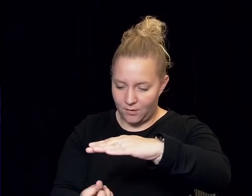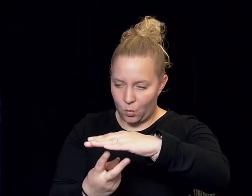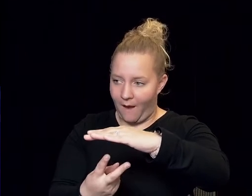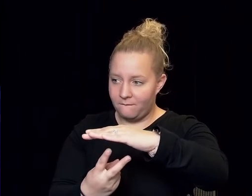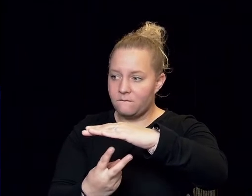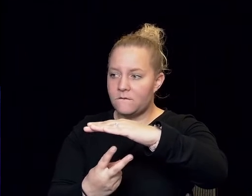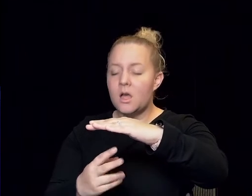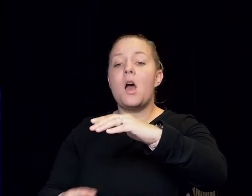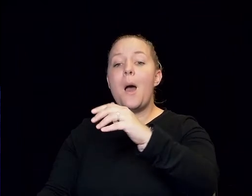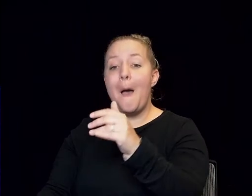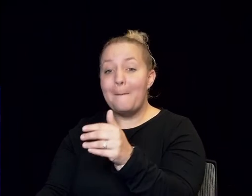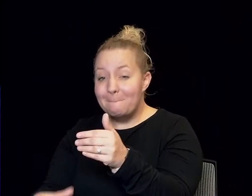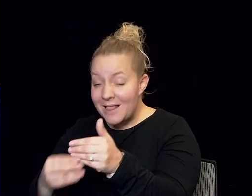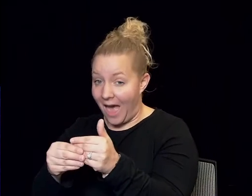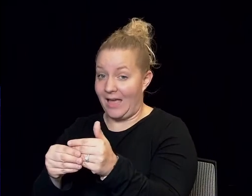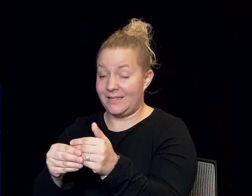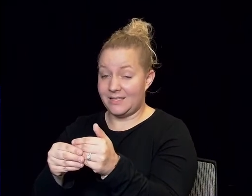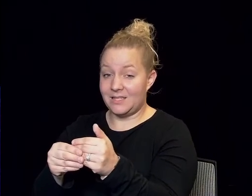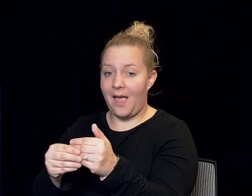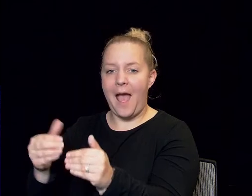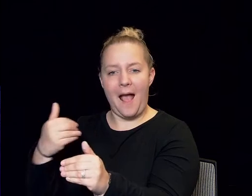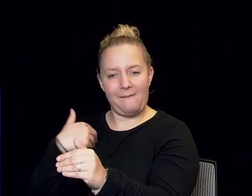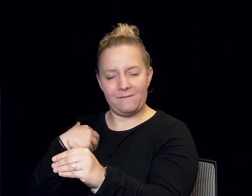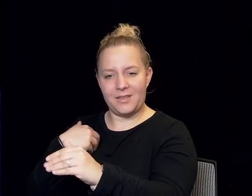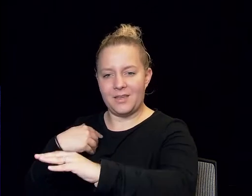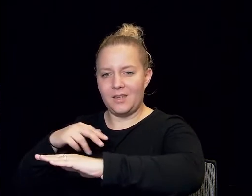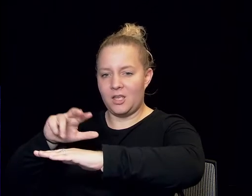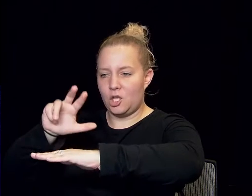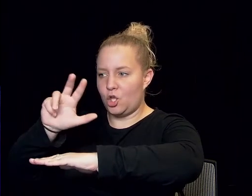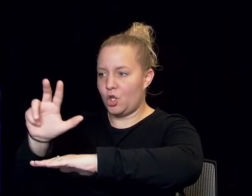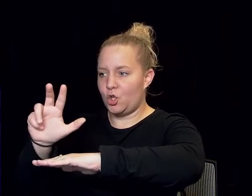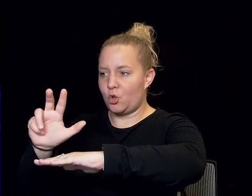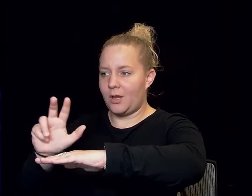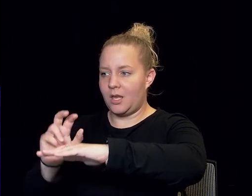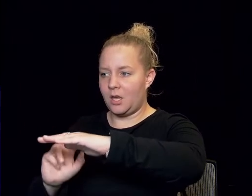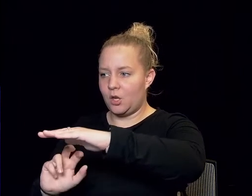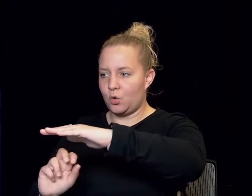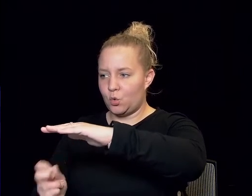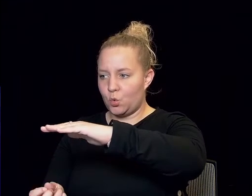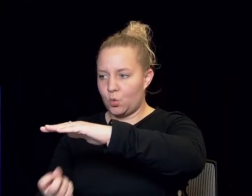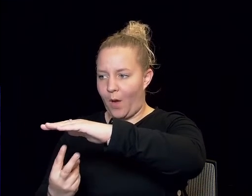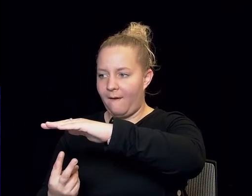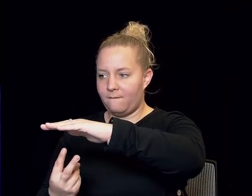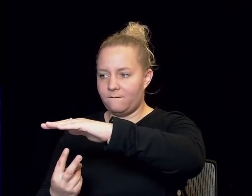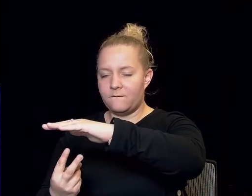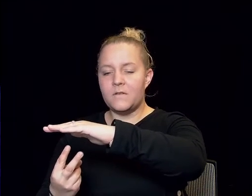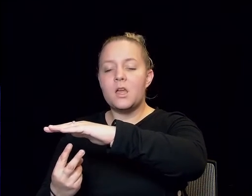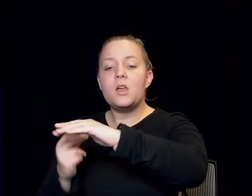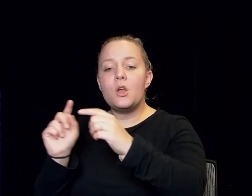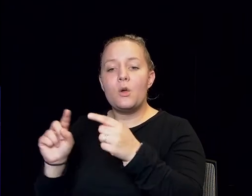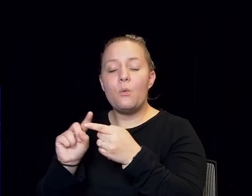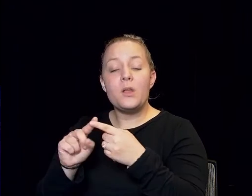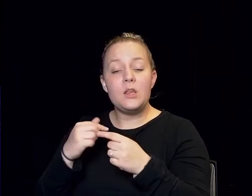plus and then I have 3/12. So, once you have those common denominators, you're just going to